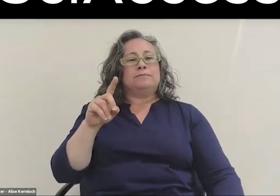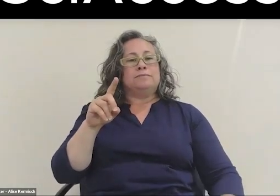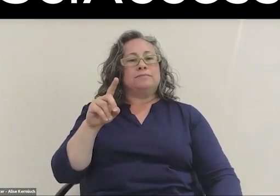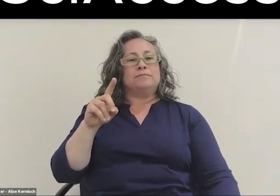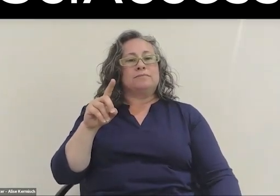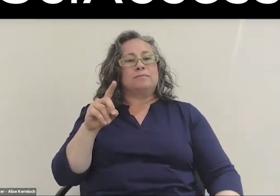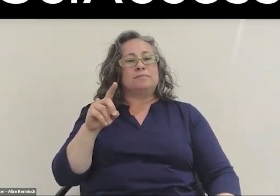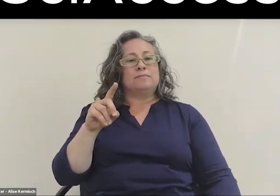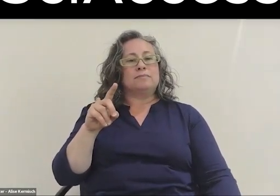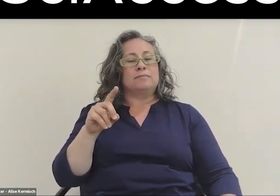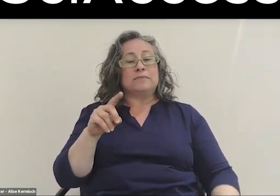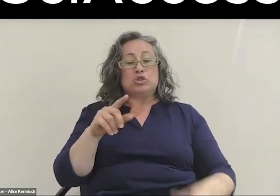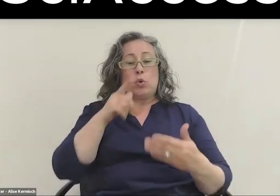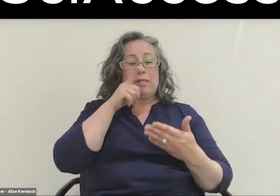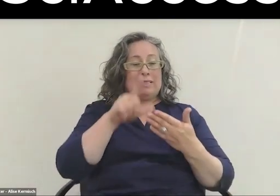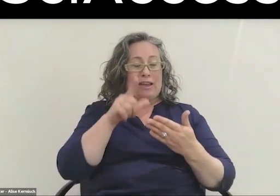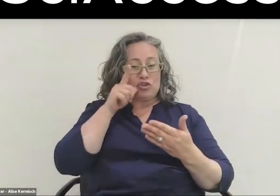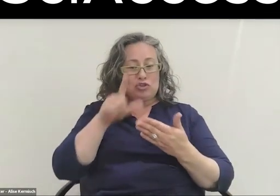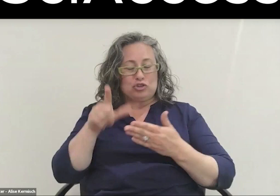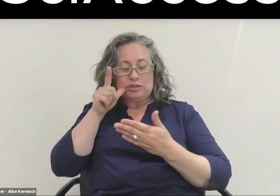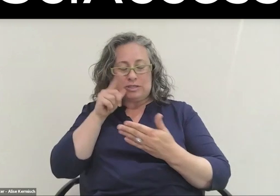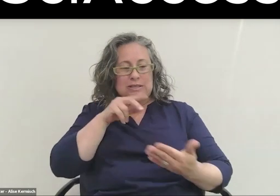and letter keys are scanned,